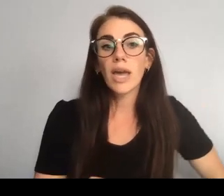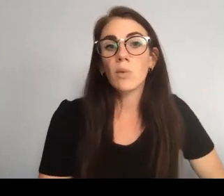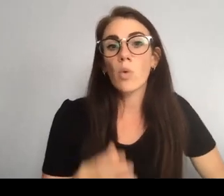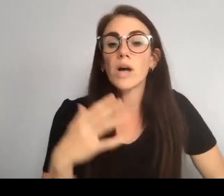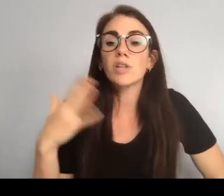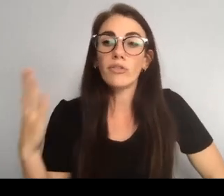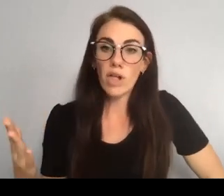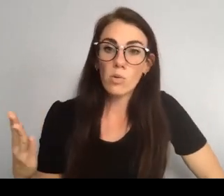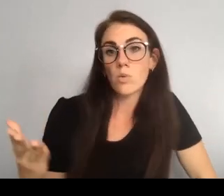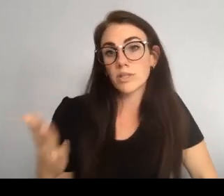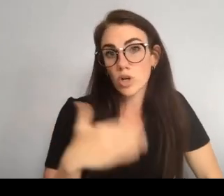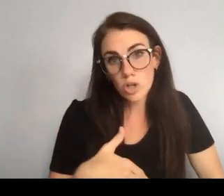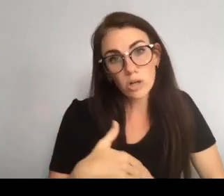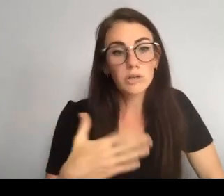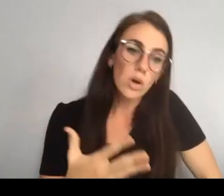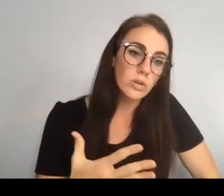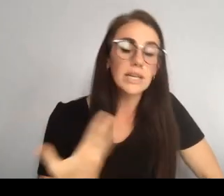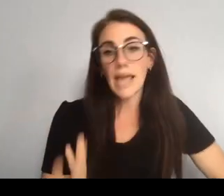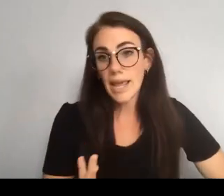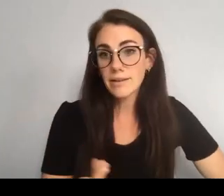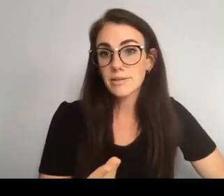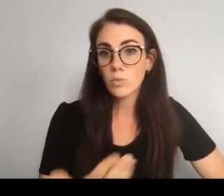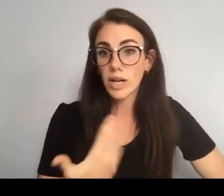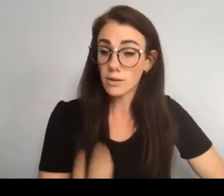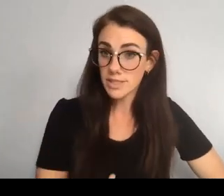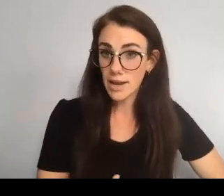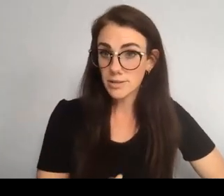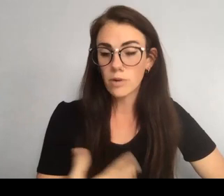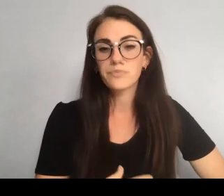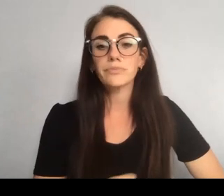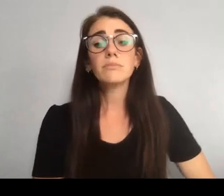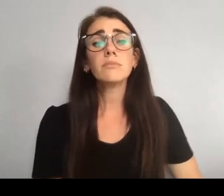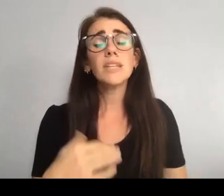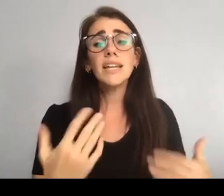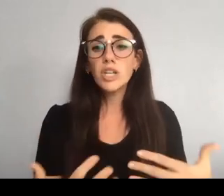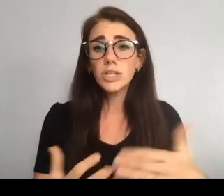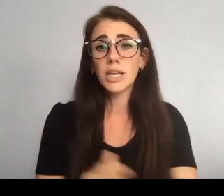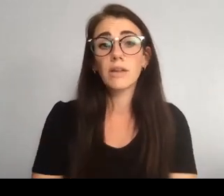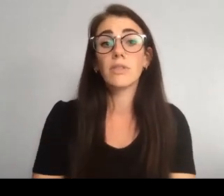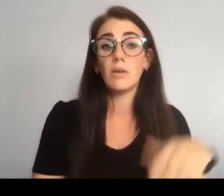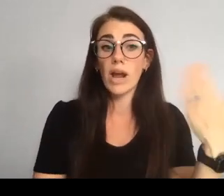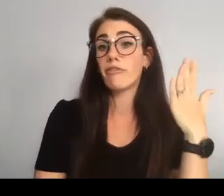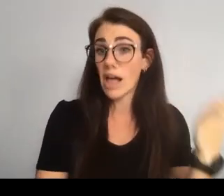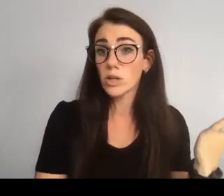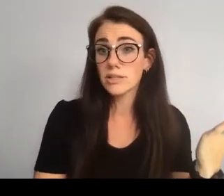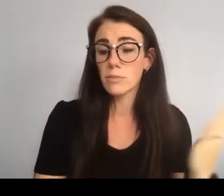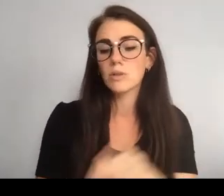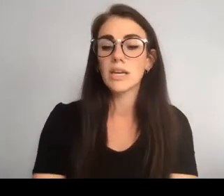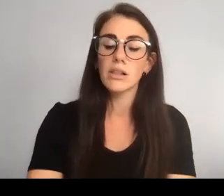well what's our flour what's our sugar salt and eggs when it comes to ASL. Initially right Flours the most and a lot